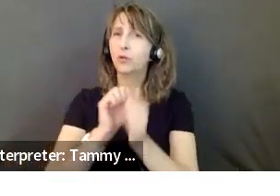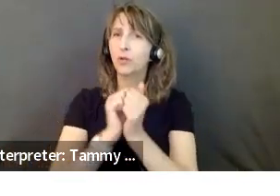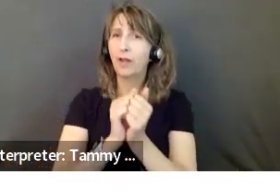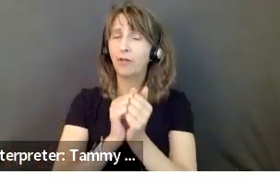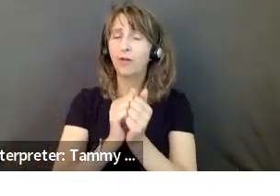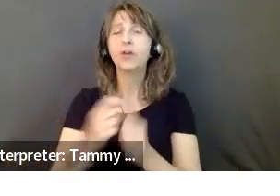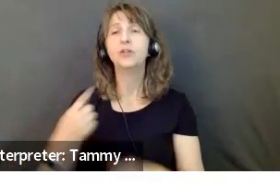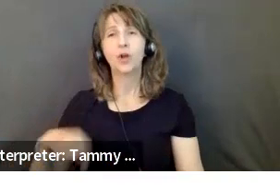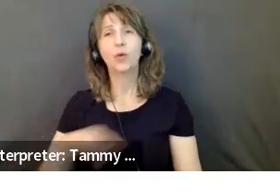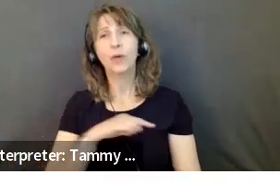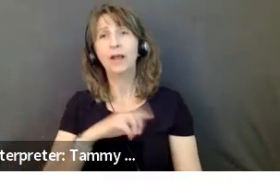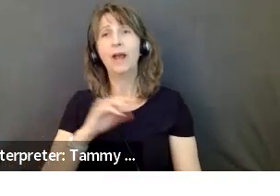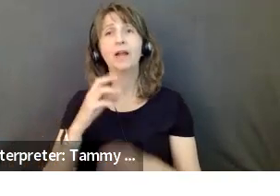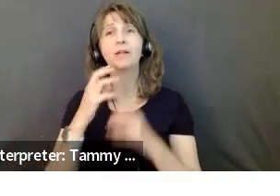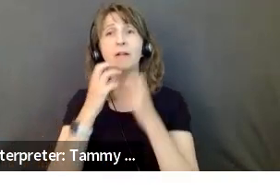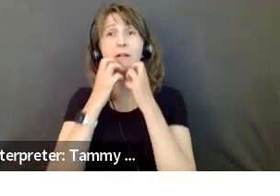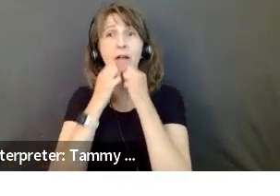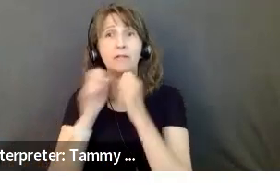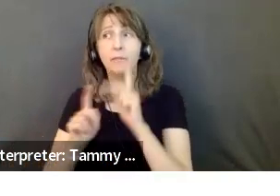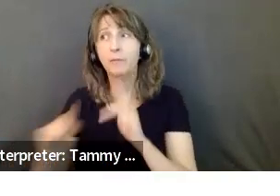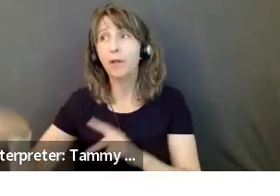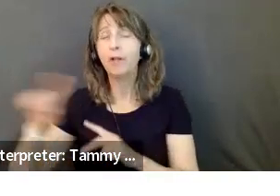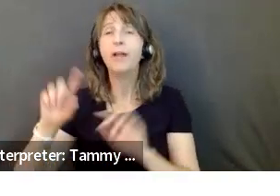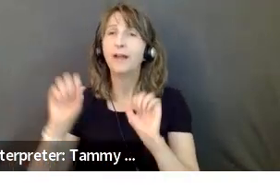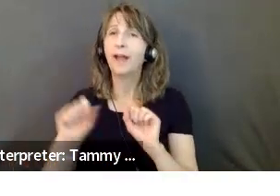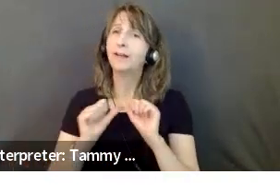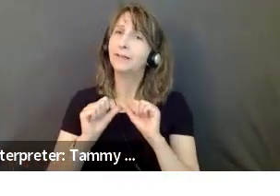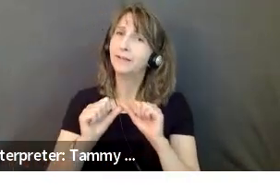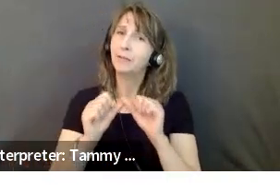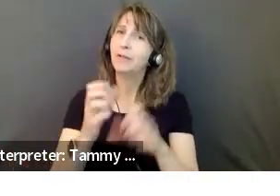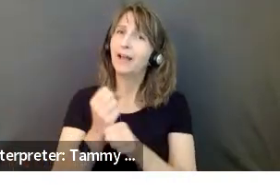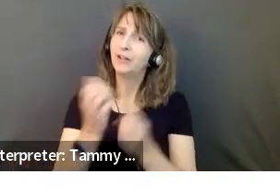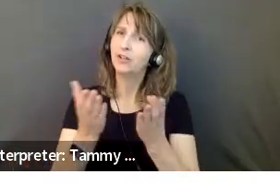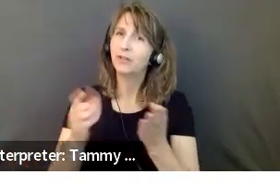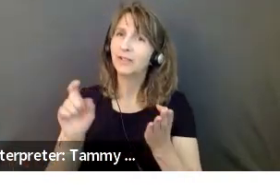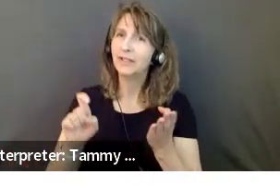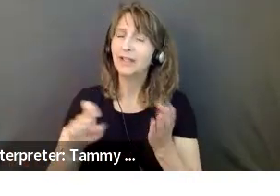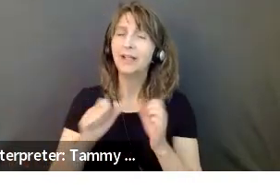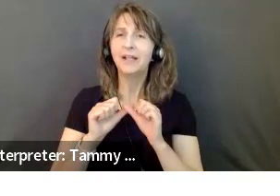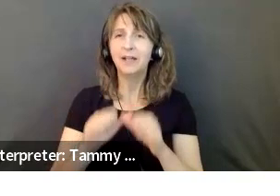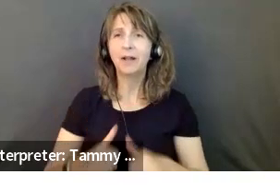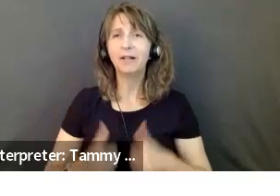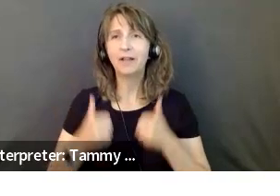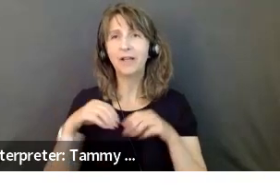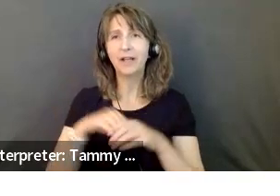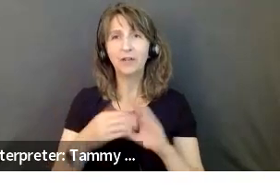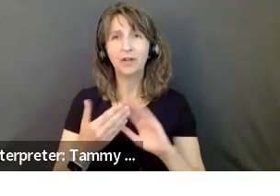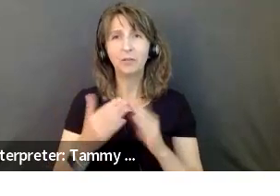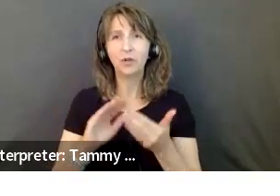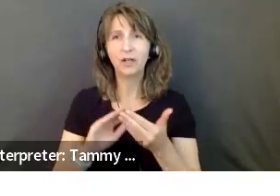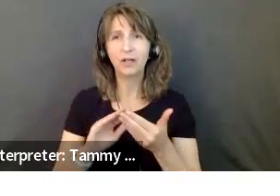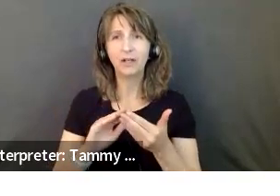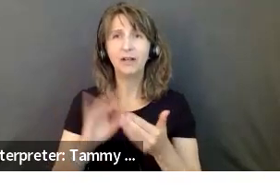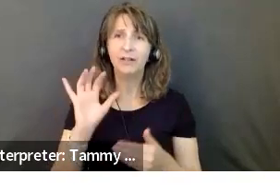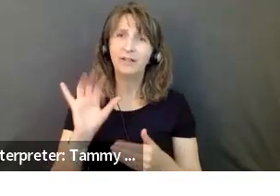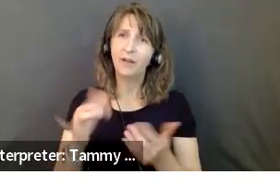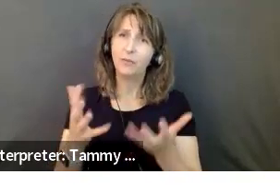You know, to remain living in the community. You know all of the things that we all want for our loved ones.